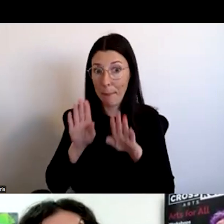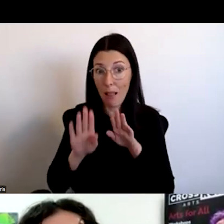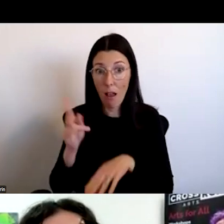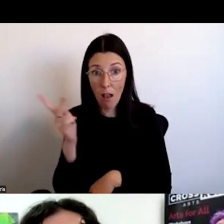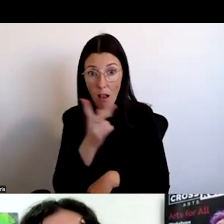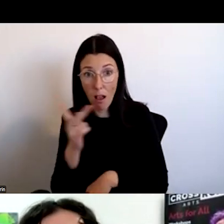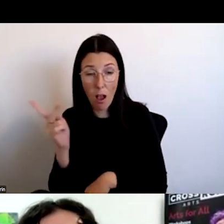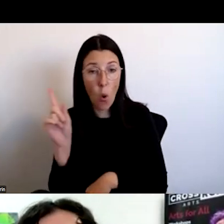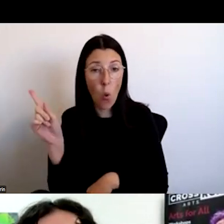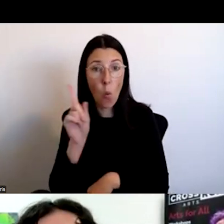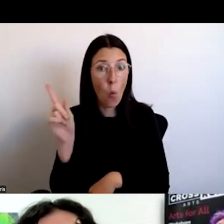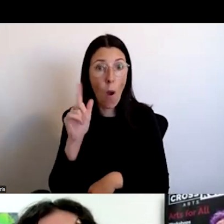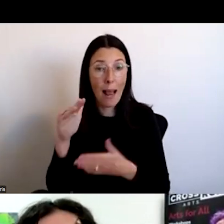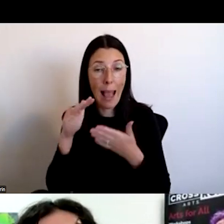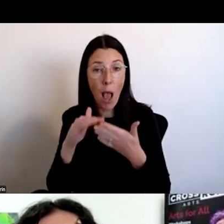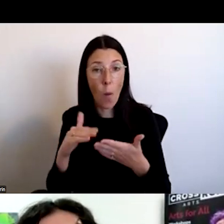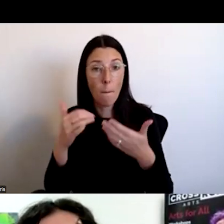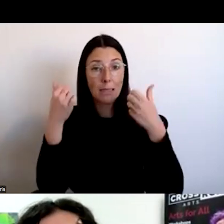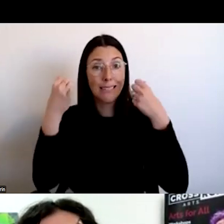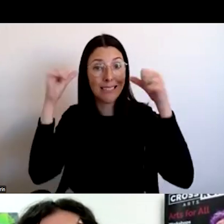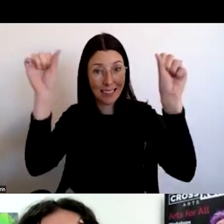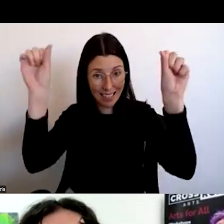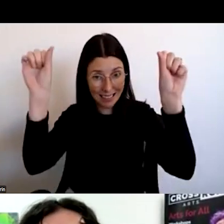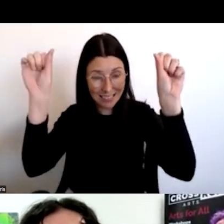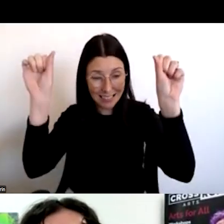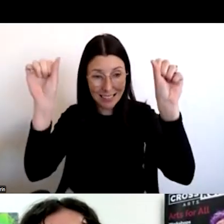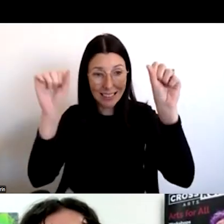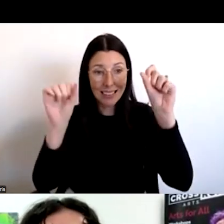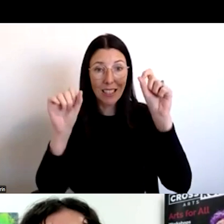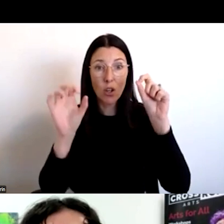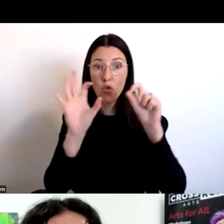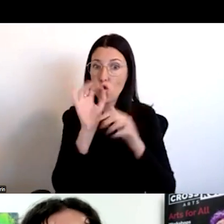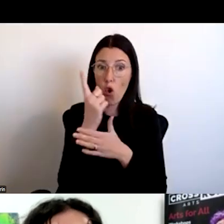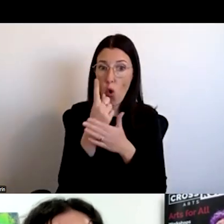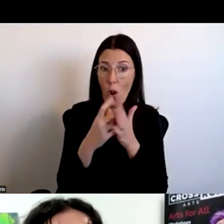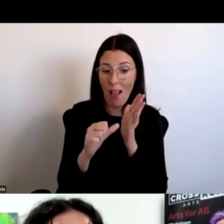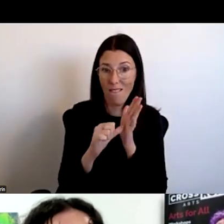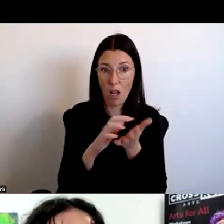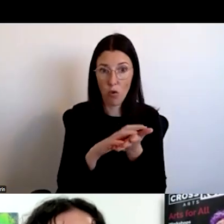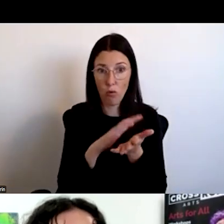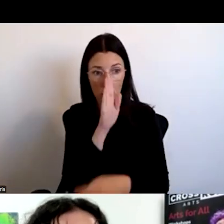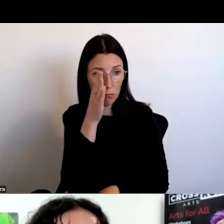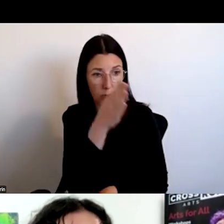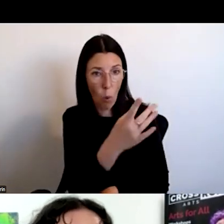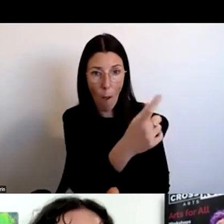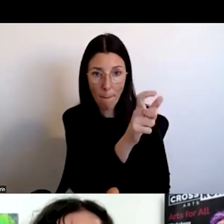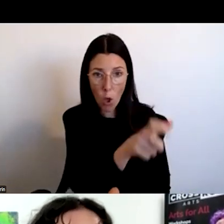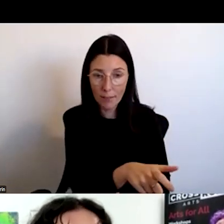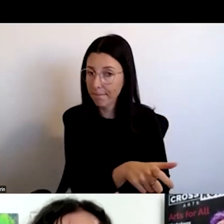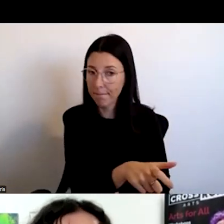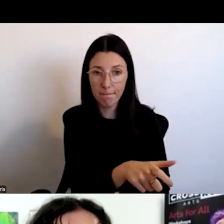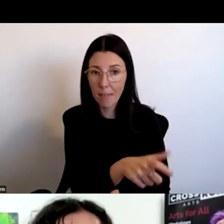what made success, not the fundraising just relying on one person, or multiple people and